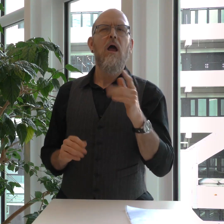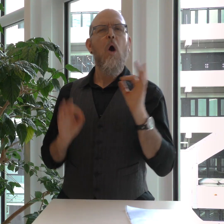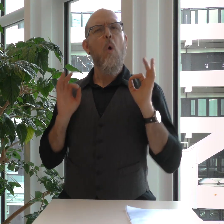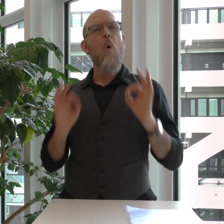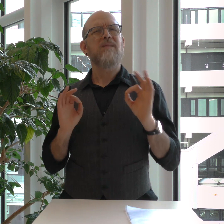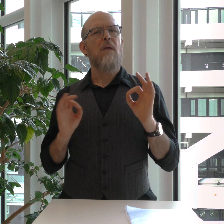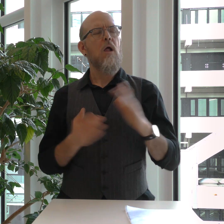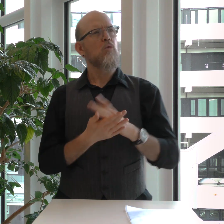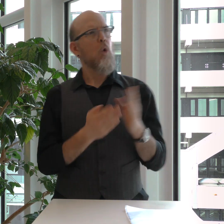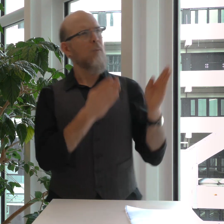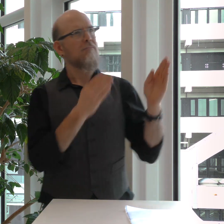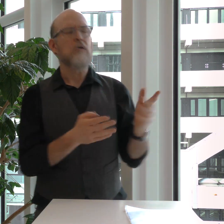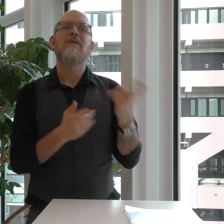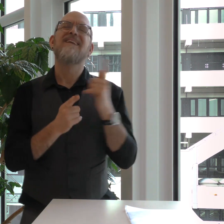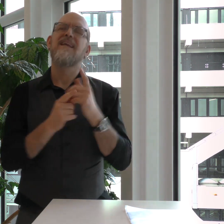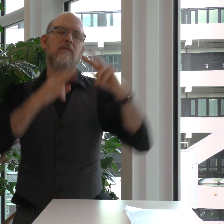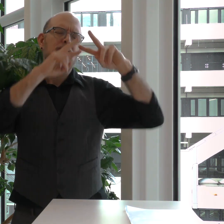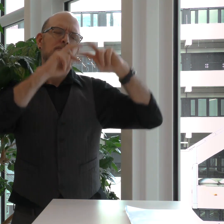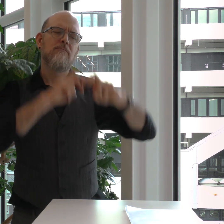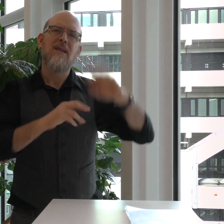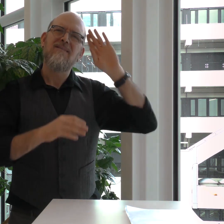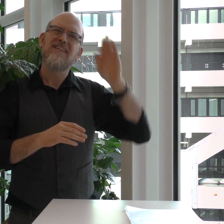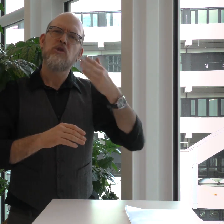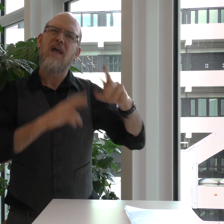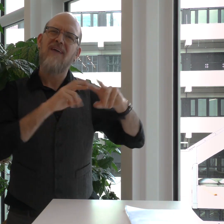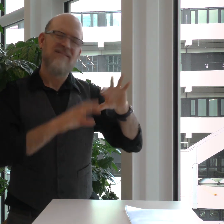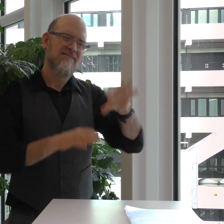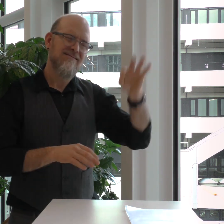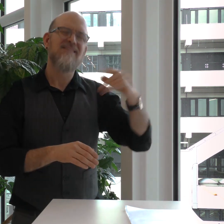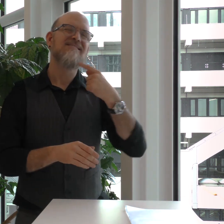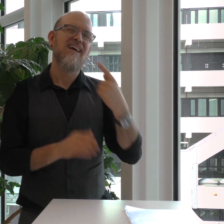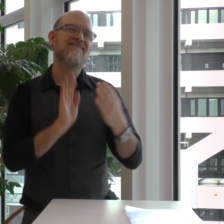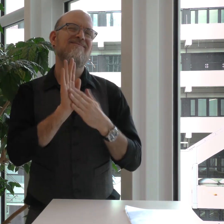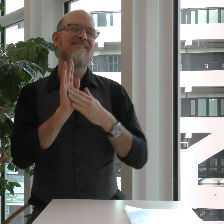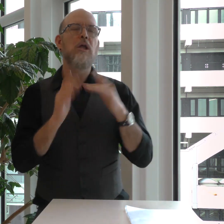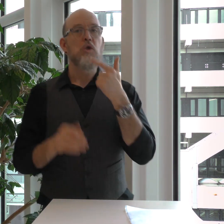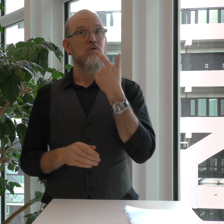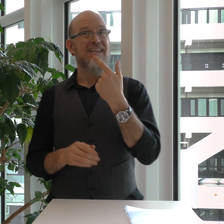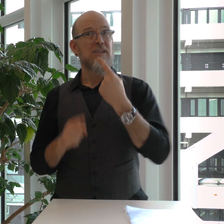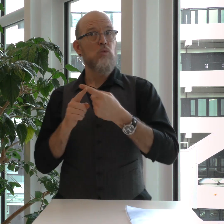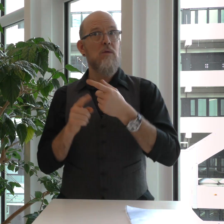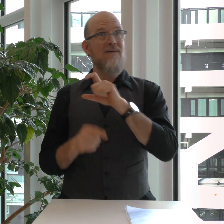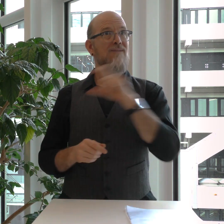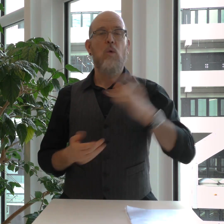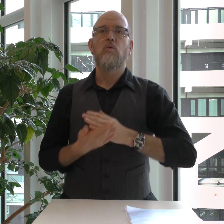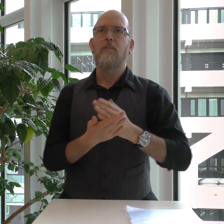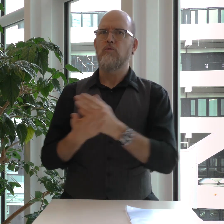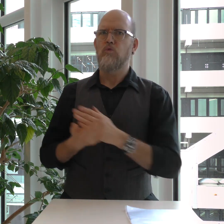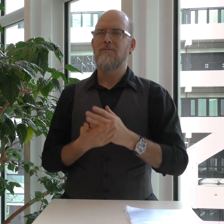According to scientific research, 20 hours is an optimal work quota for interpreters